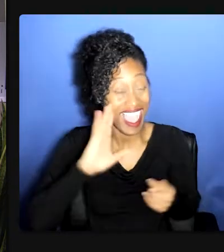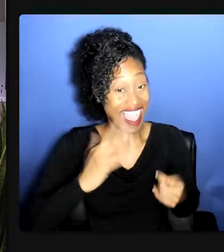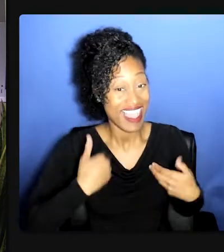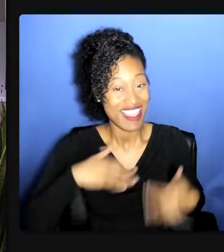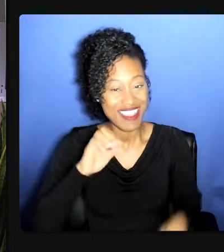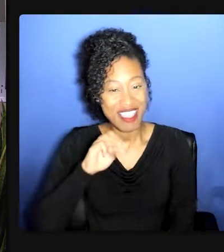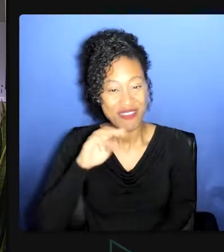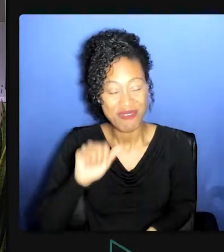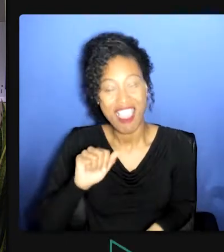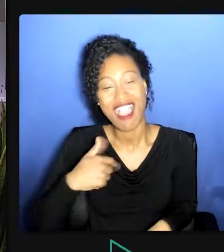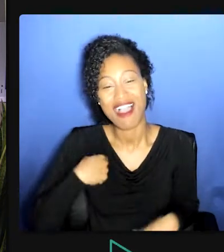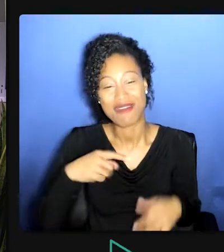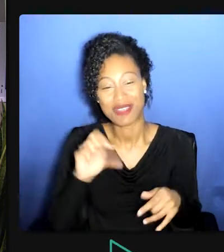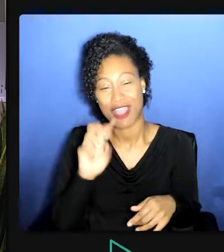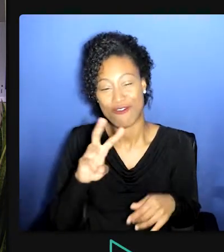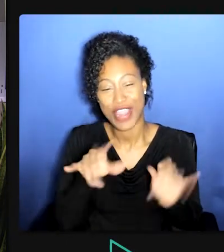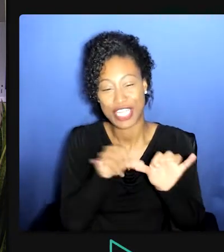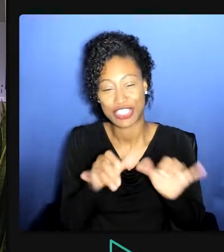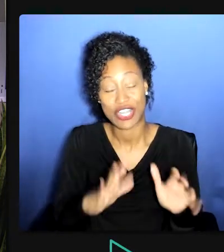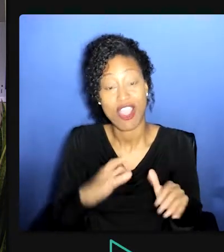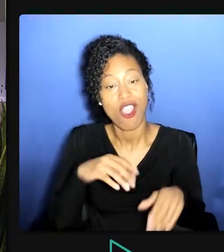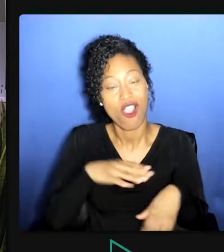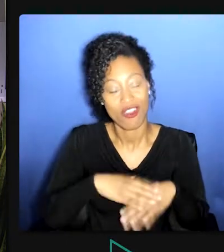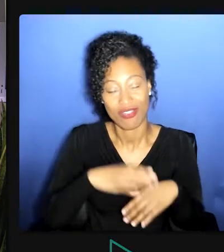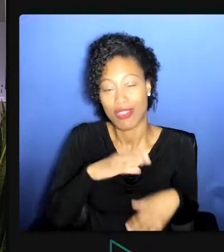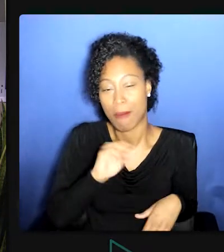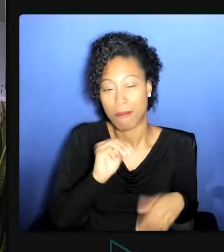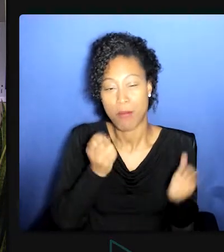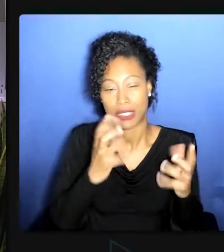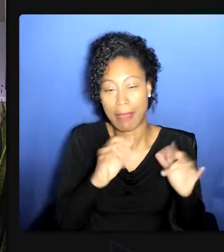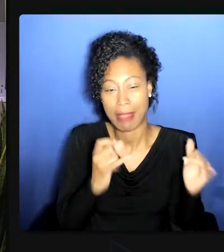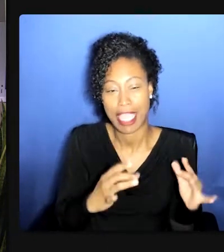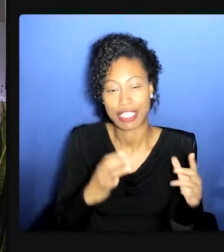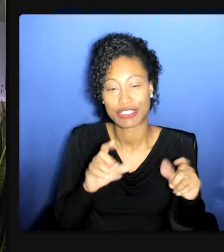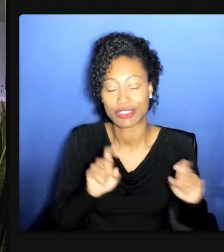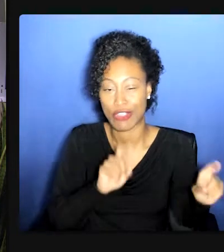I'm Emma, a software engineer on the multiplayer server team. I'm really happy to be here.